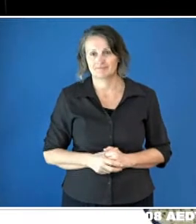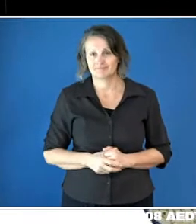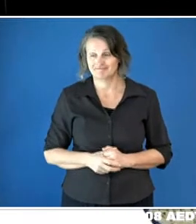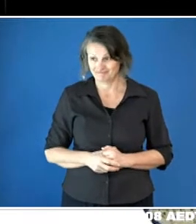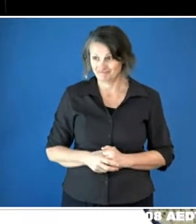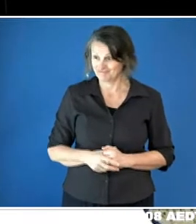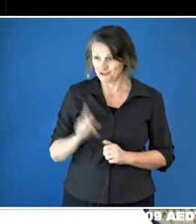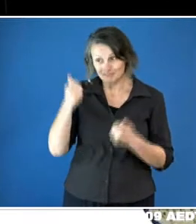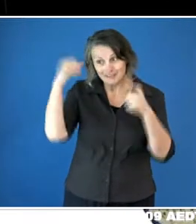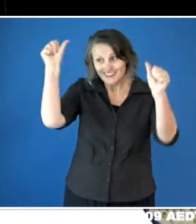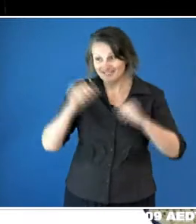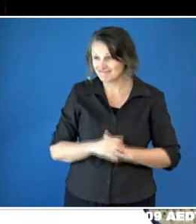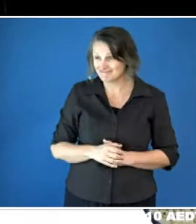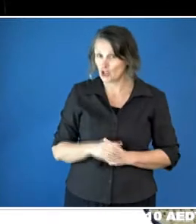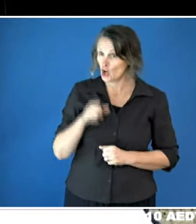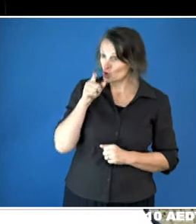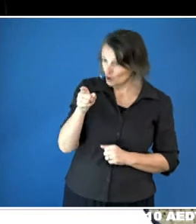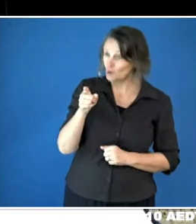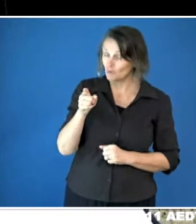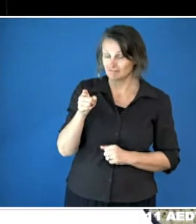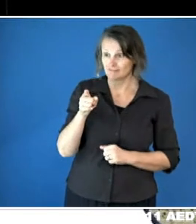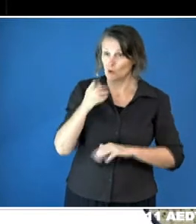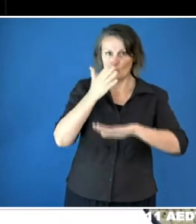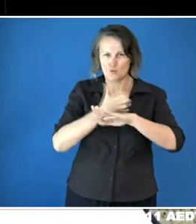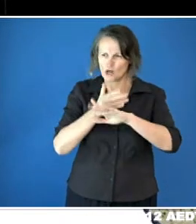And being an advocate, this is something, it's a passion for you now, isn't it?